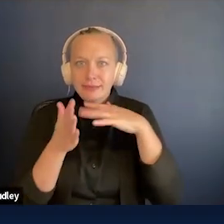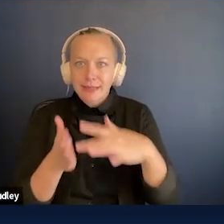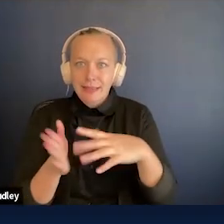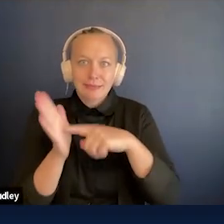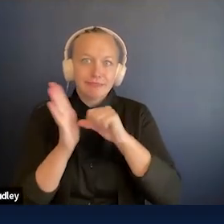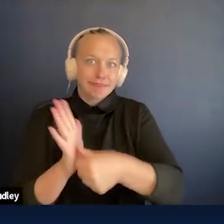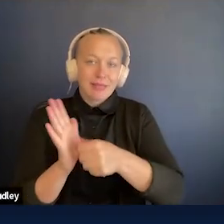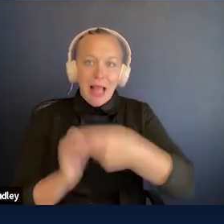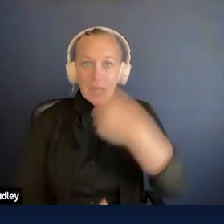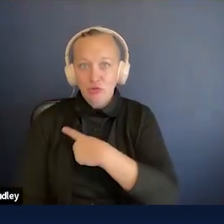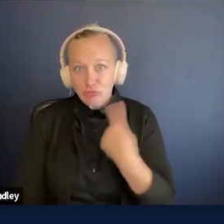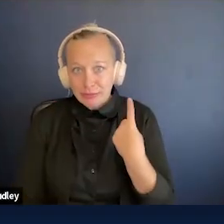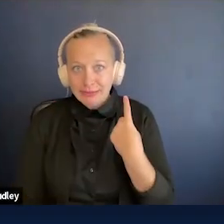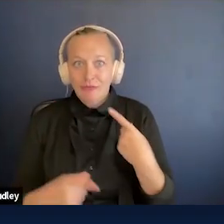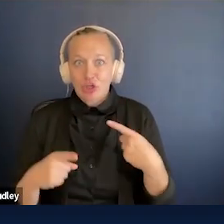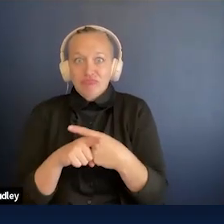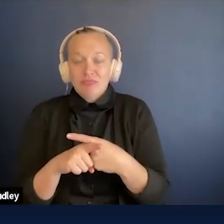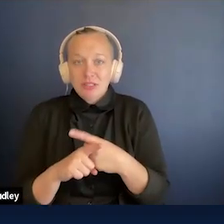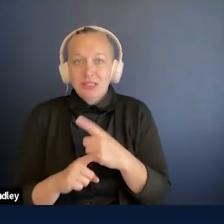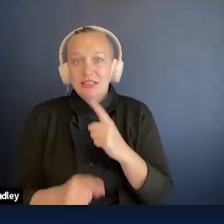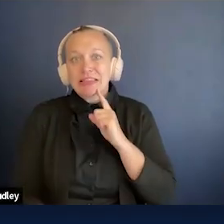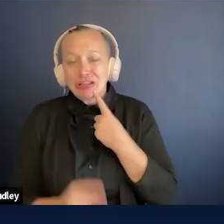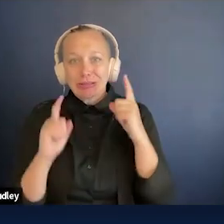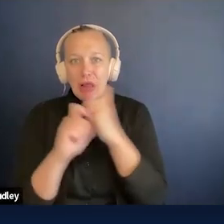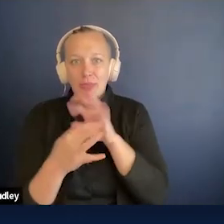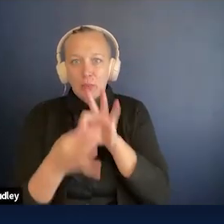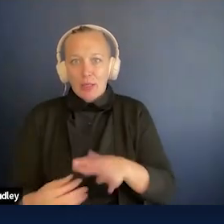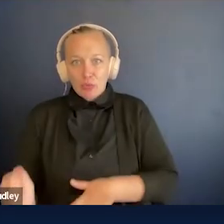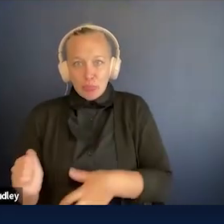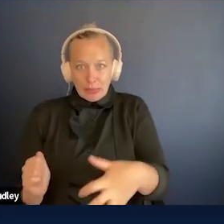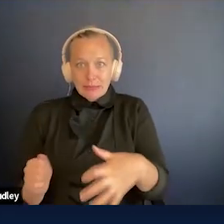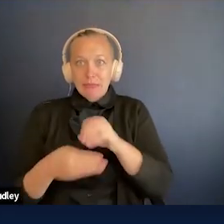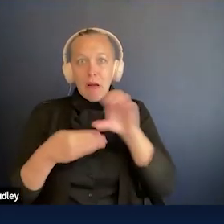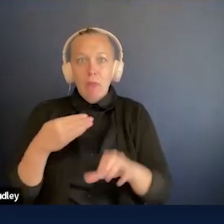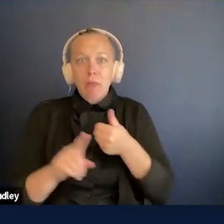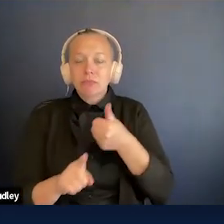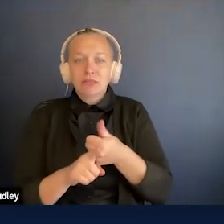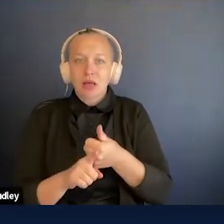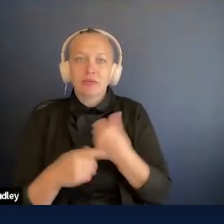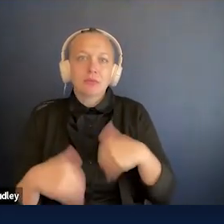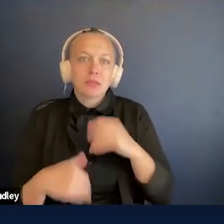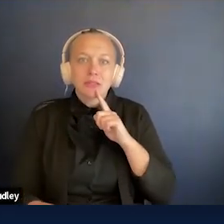And kind of confirms, um, what is already known as well, and… They do want to talk about the intersectionality of it all?